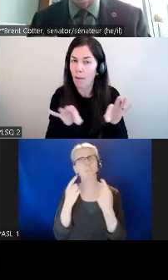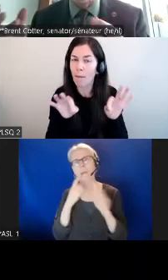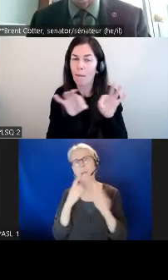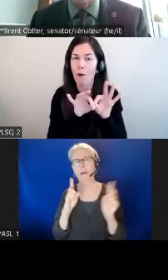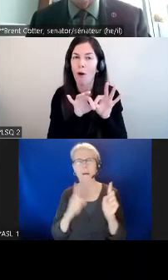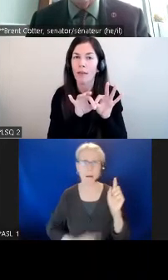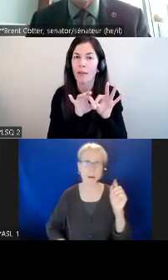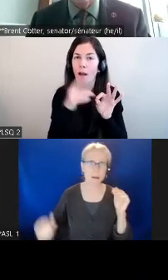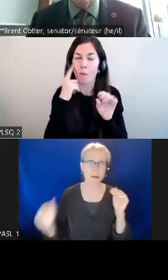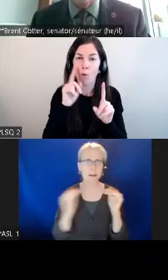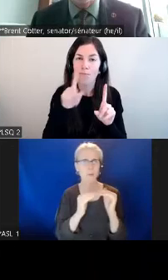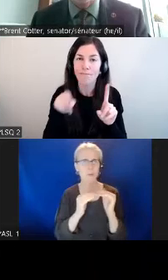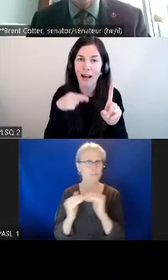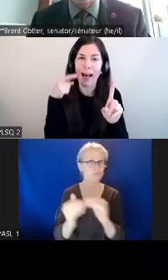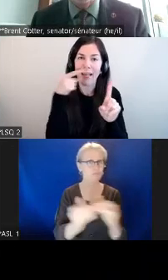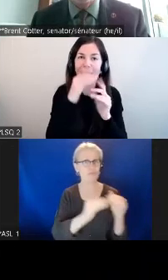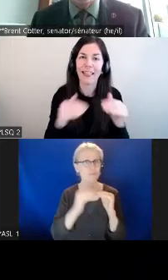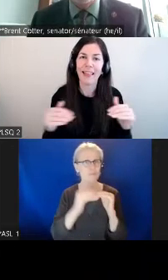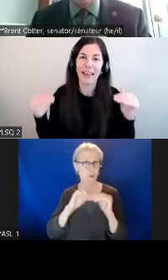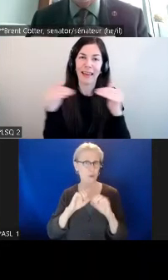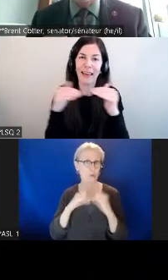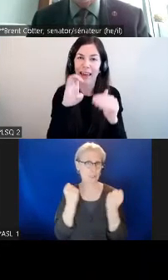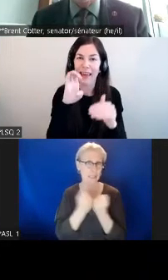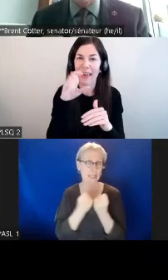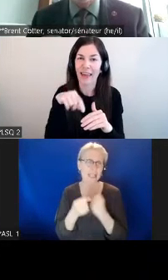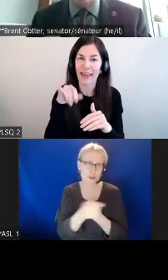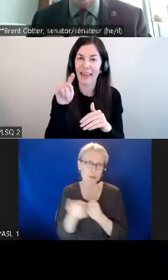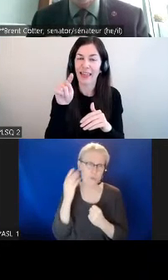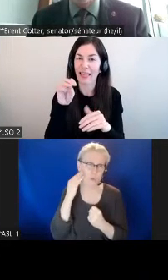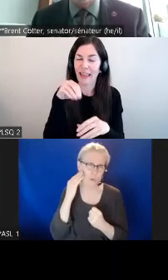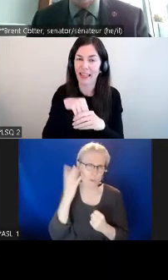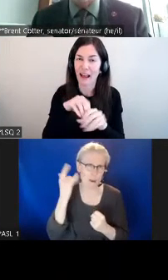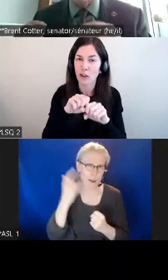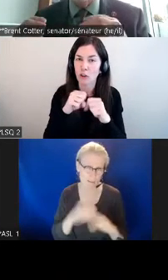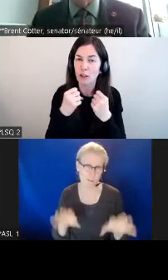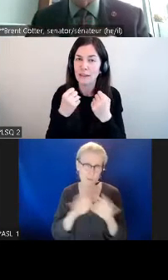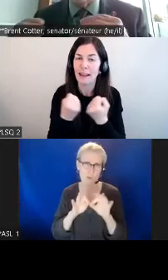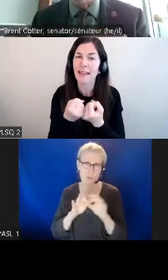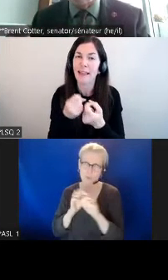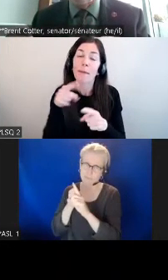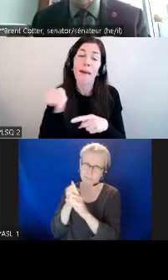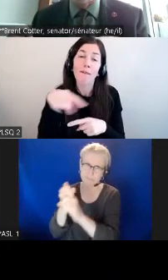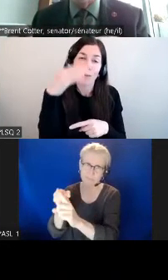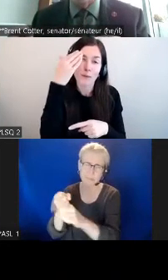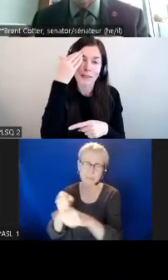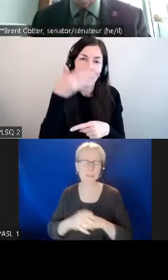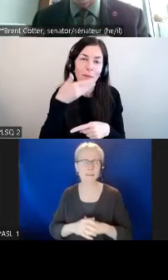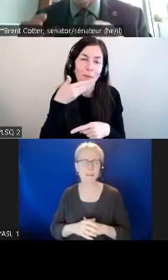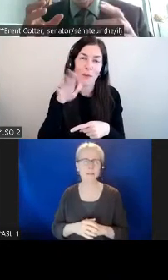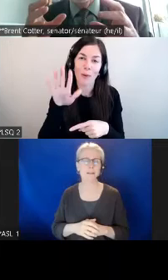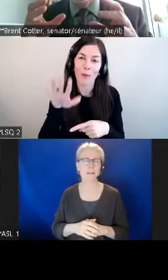THAT I KNOW, BUT YOU KNOW BETTER THAN ME. IT'S ALSO IMPORTANT TO KIND OF STAY THE COURSE BECAUSE